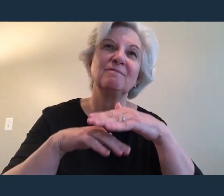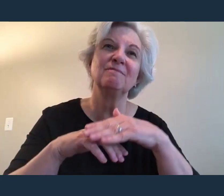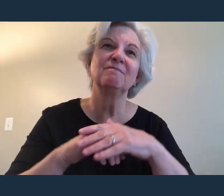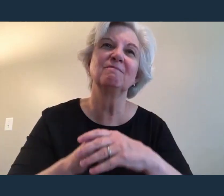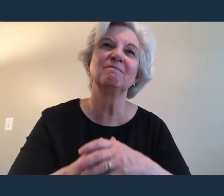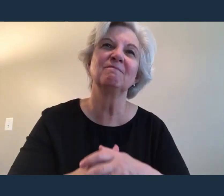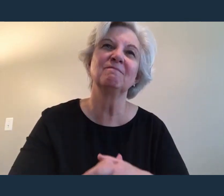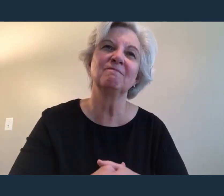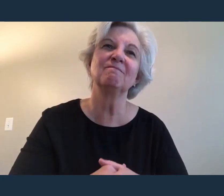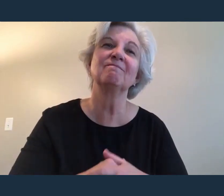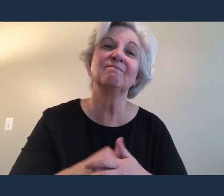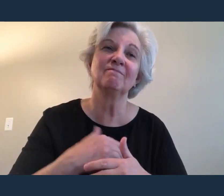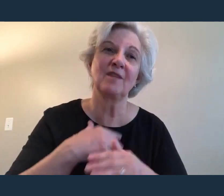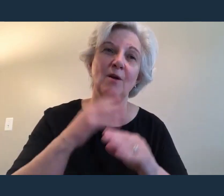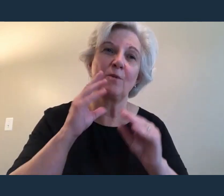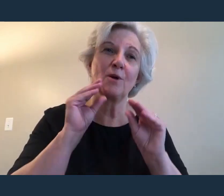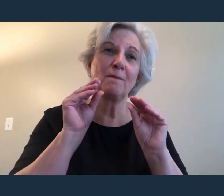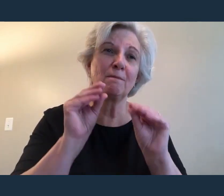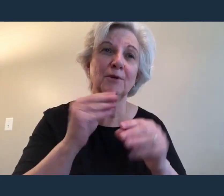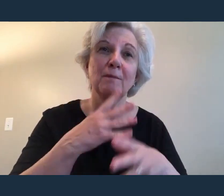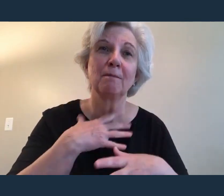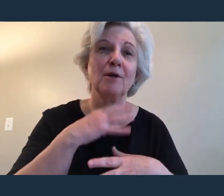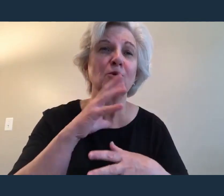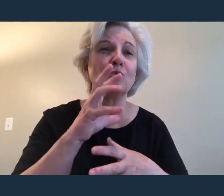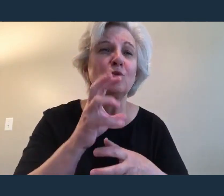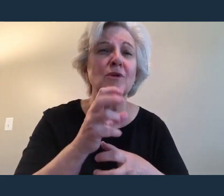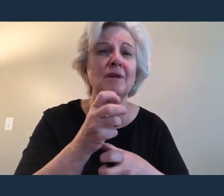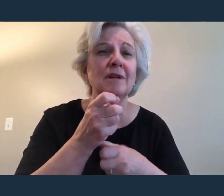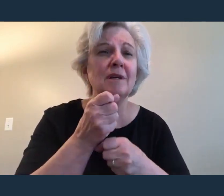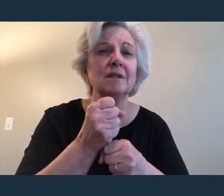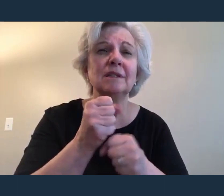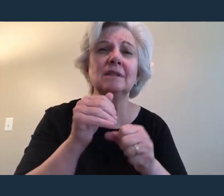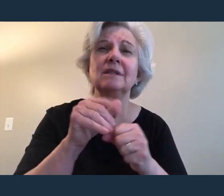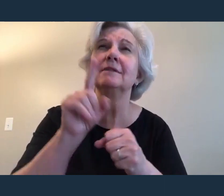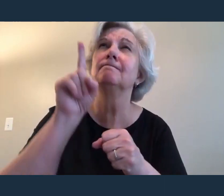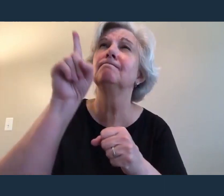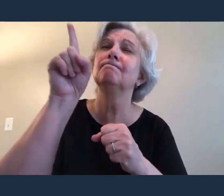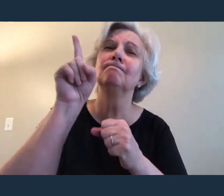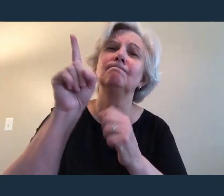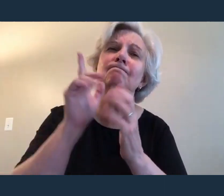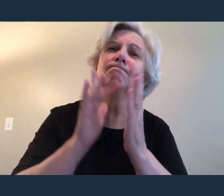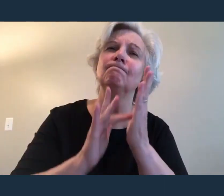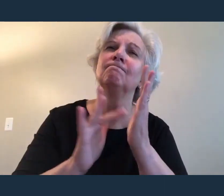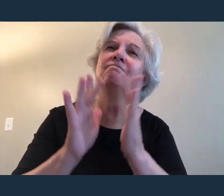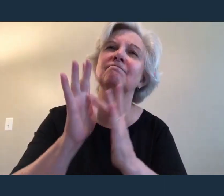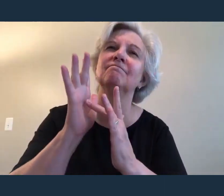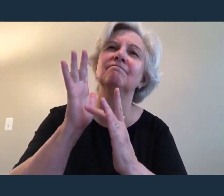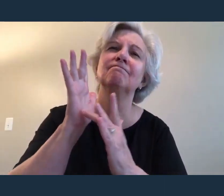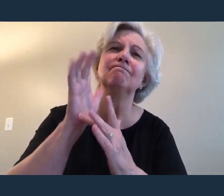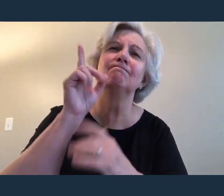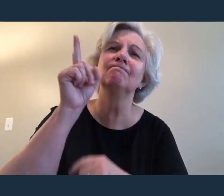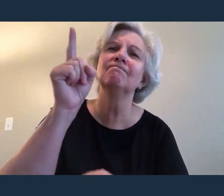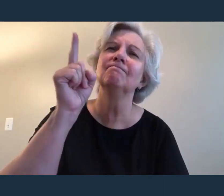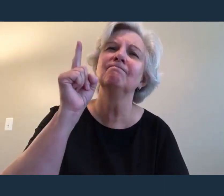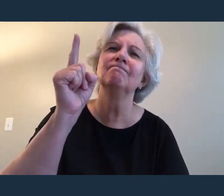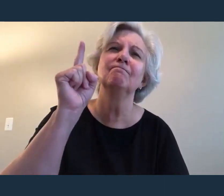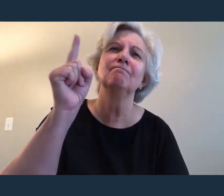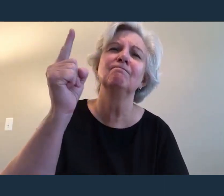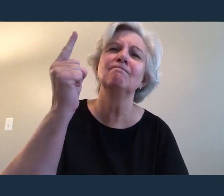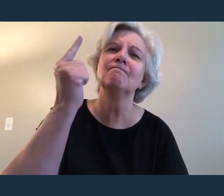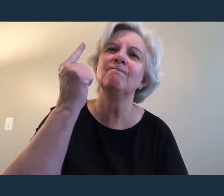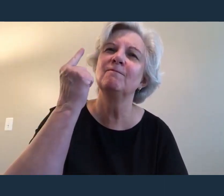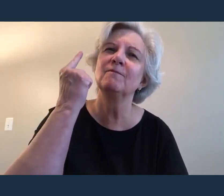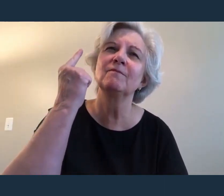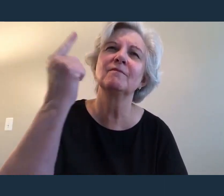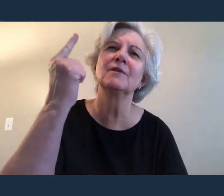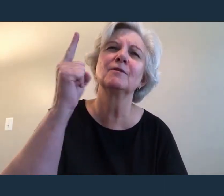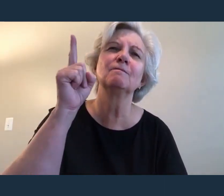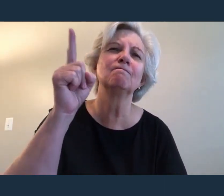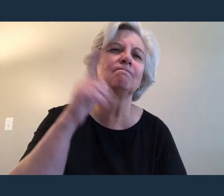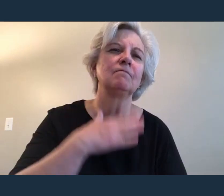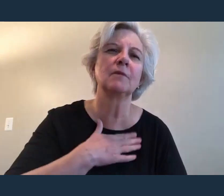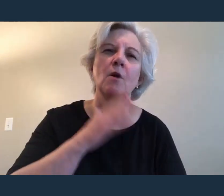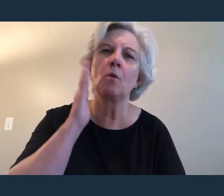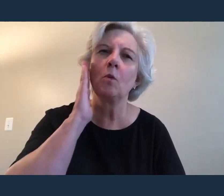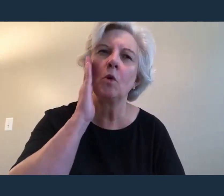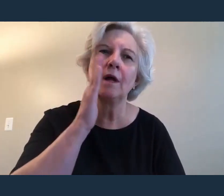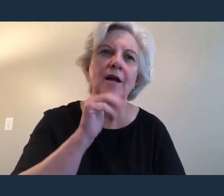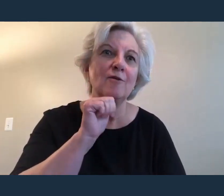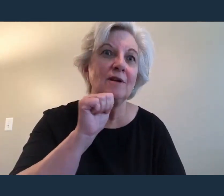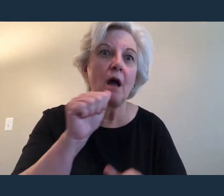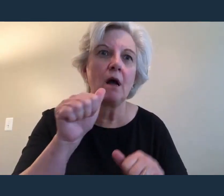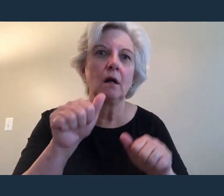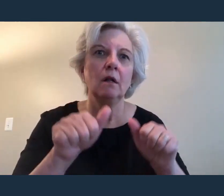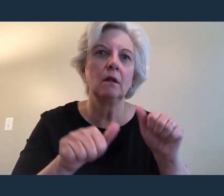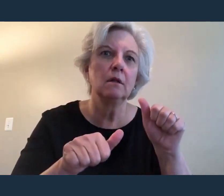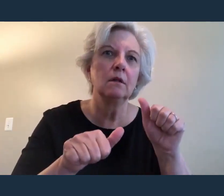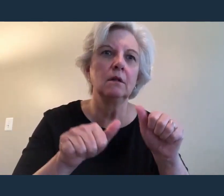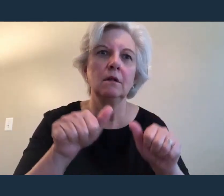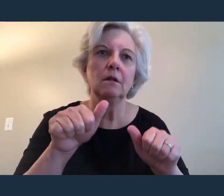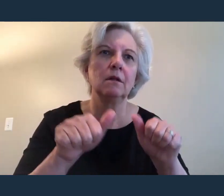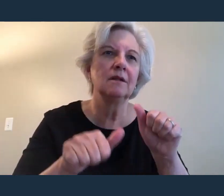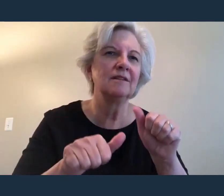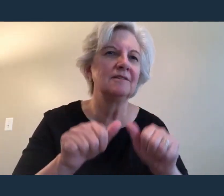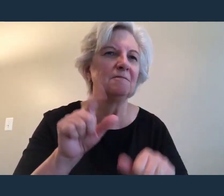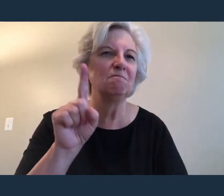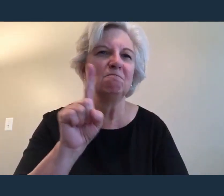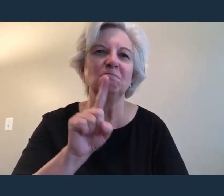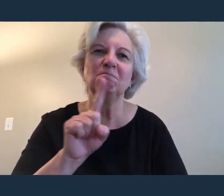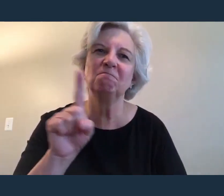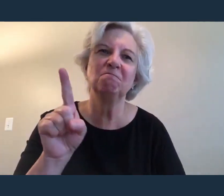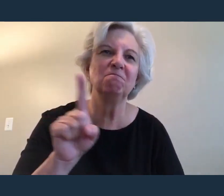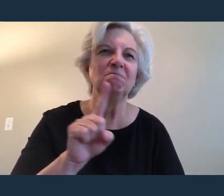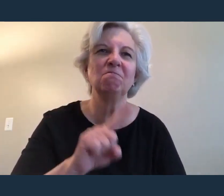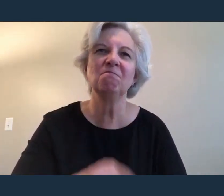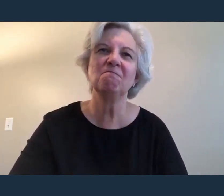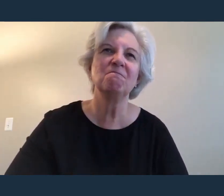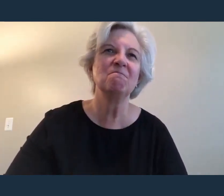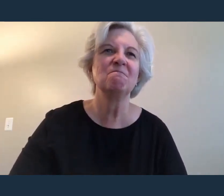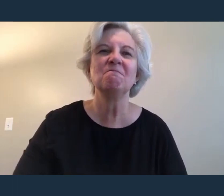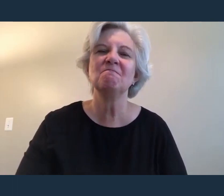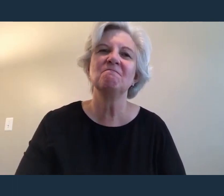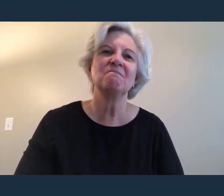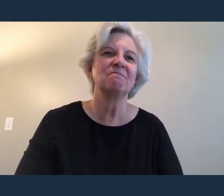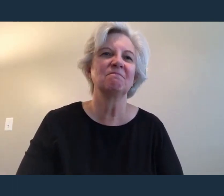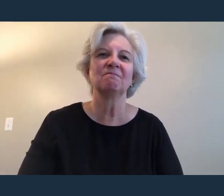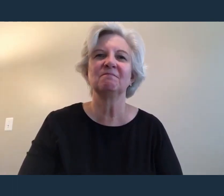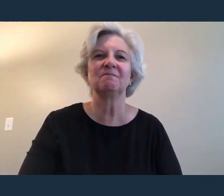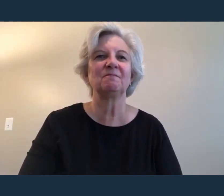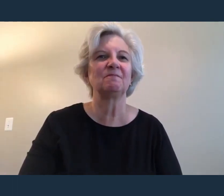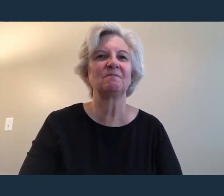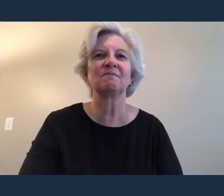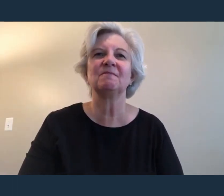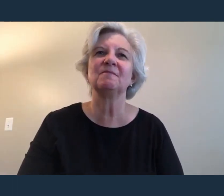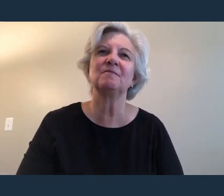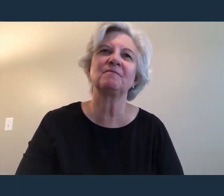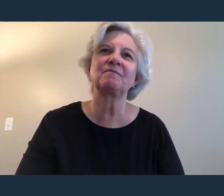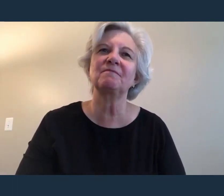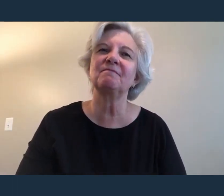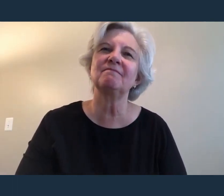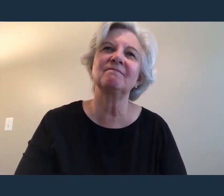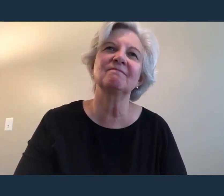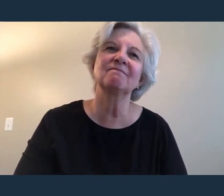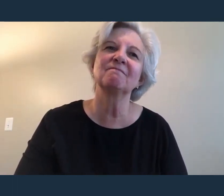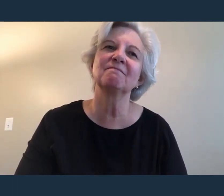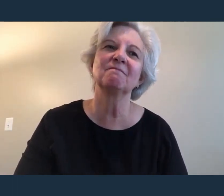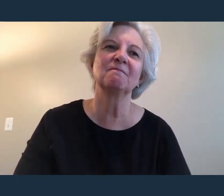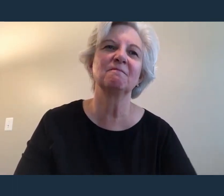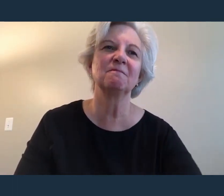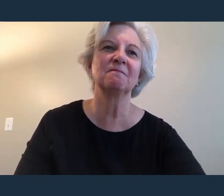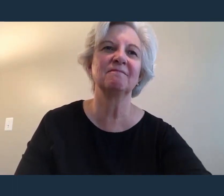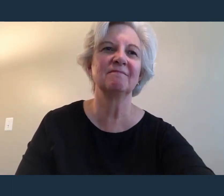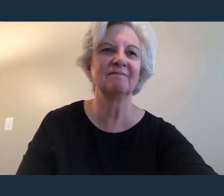I will put my trust in You alone And I will not be shaken